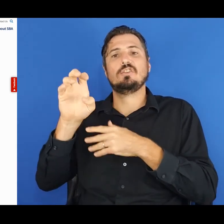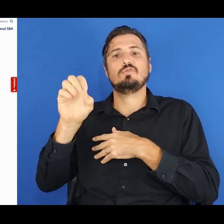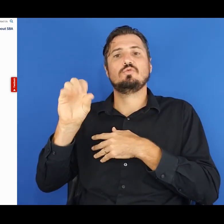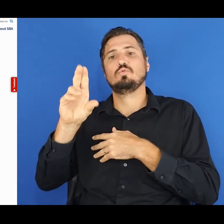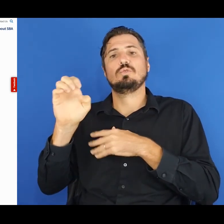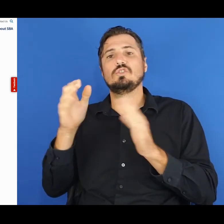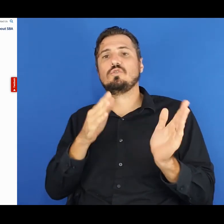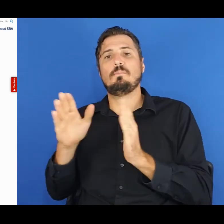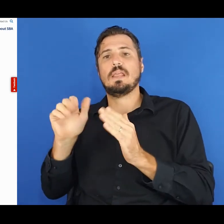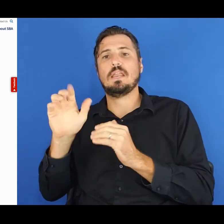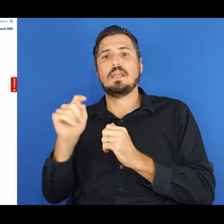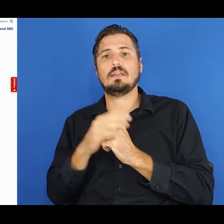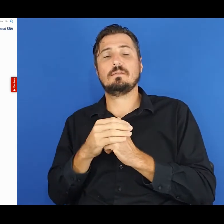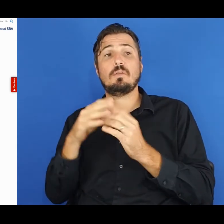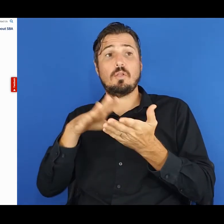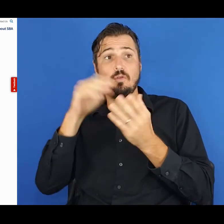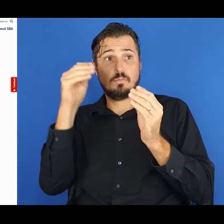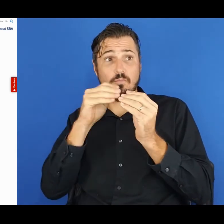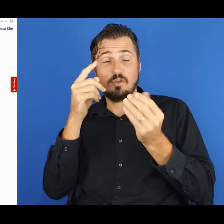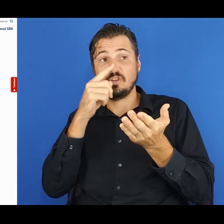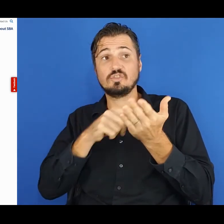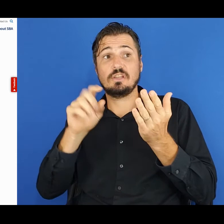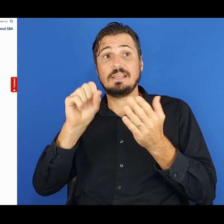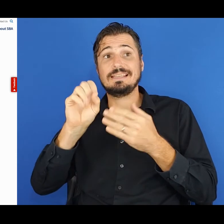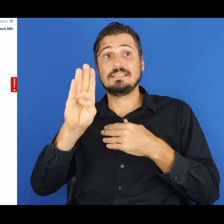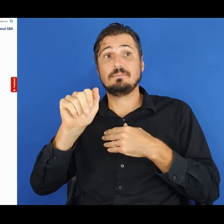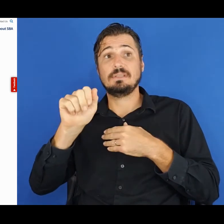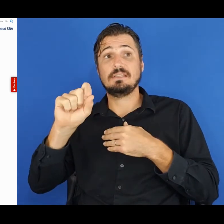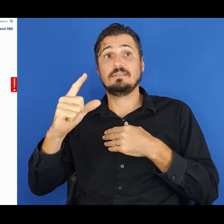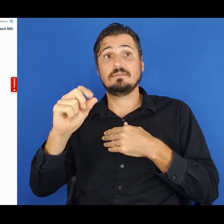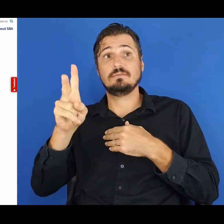To learn more visit sba.gov/restaurants